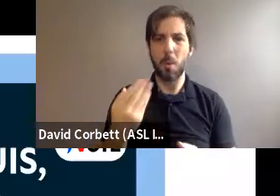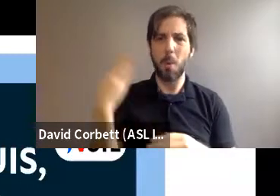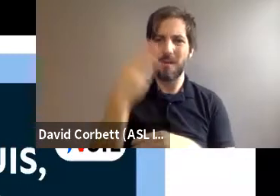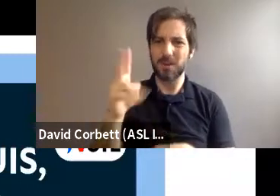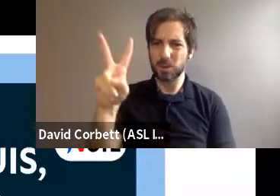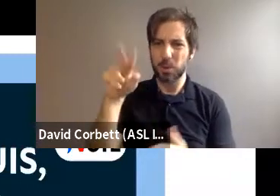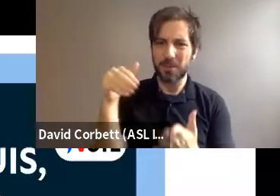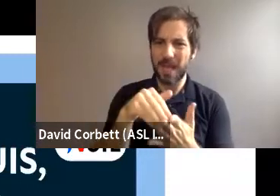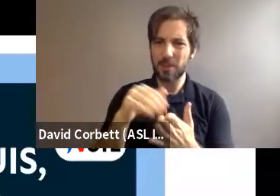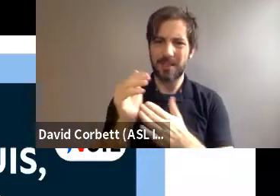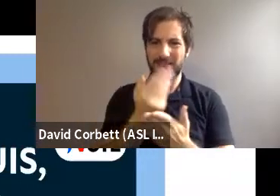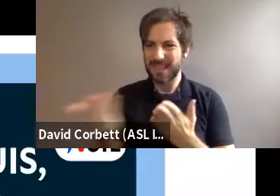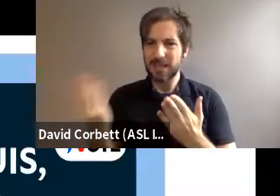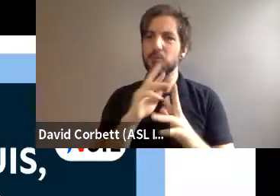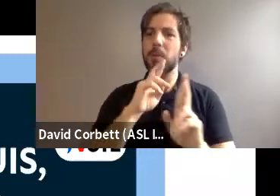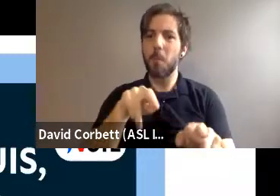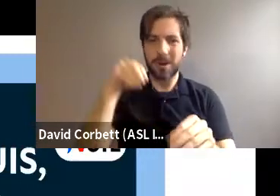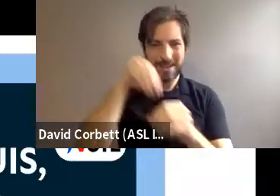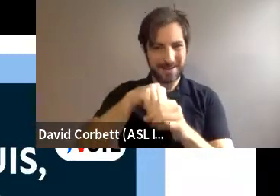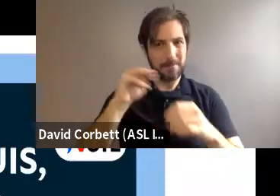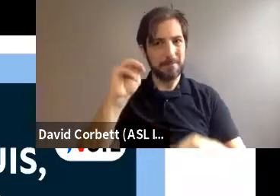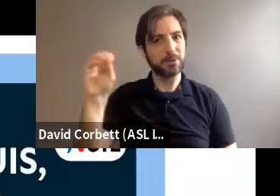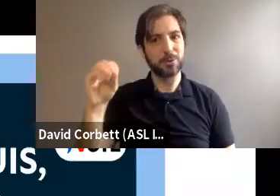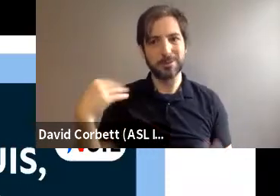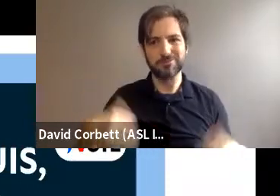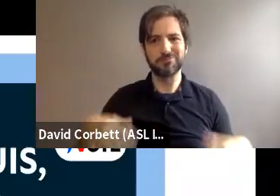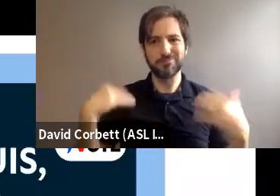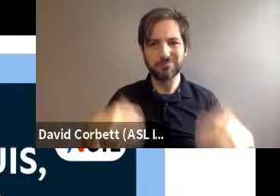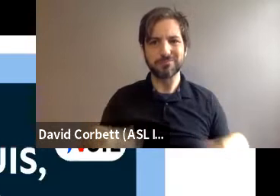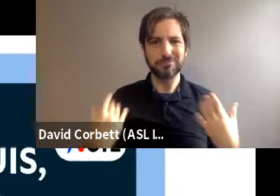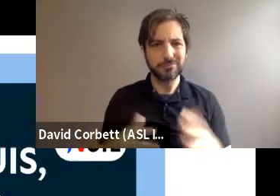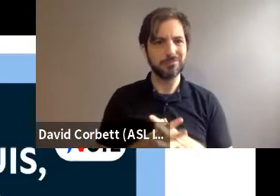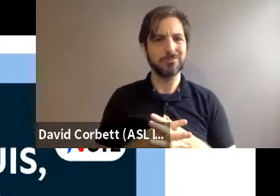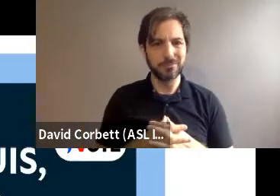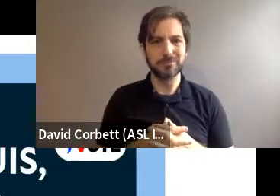in Missouri. So we also created a number of videos ourselves.